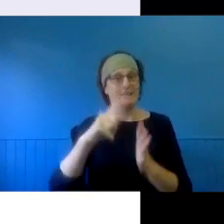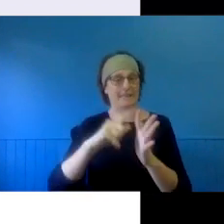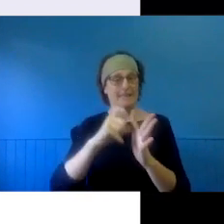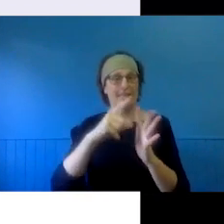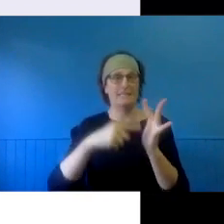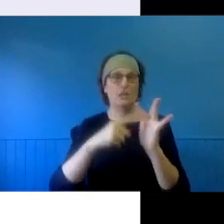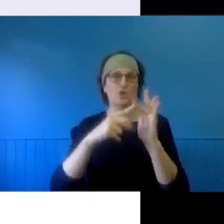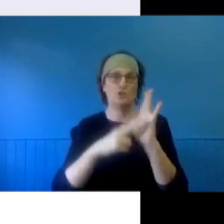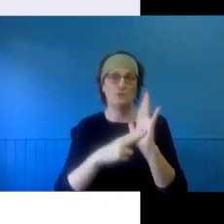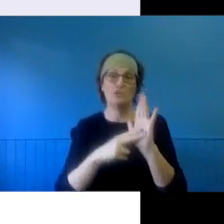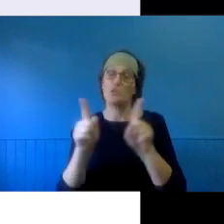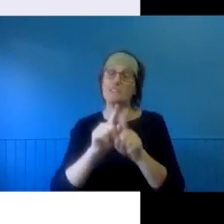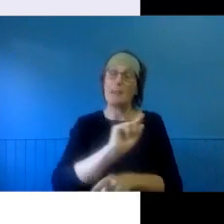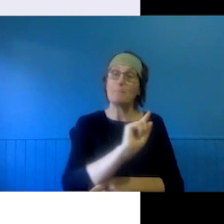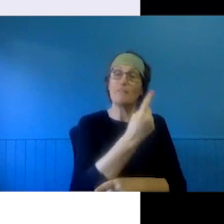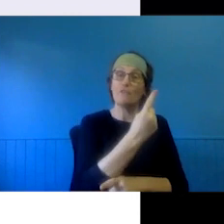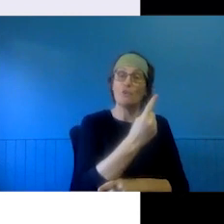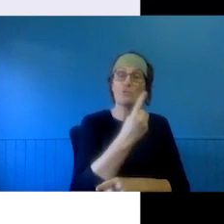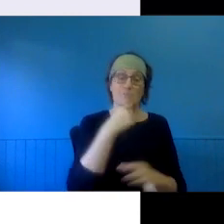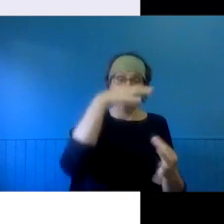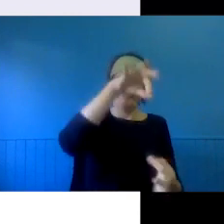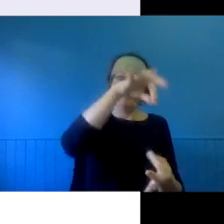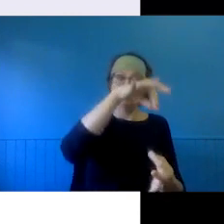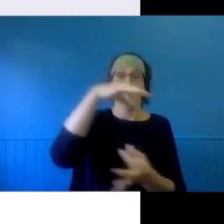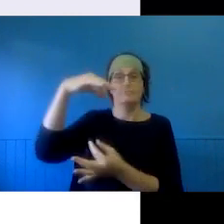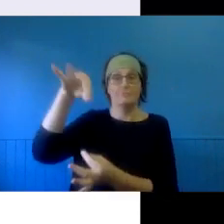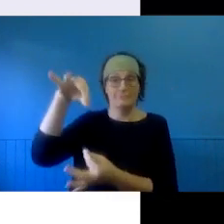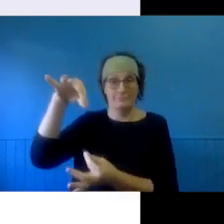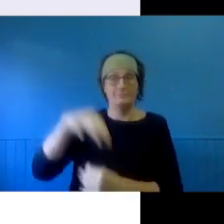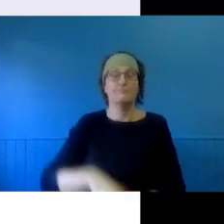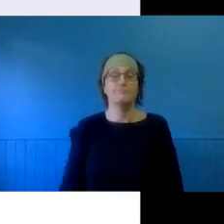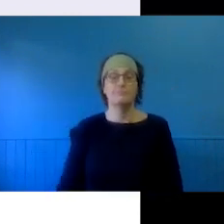They were, like the first ones, printed in hard copy. They're still